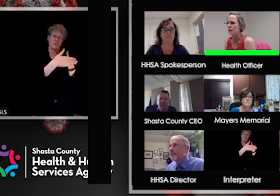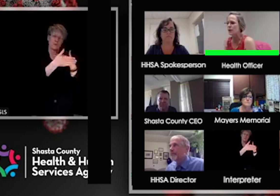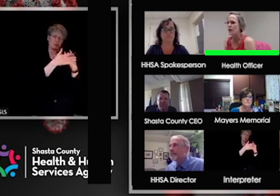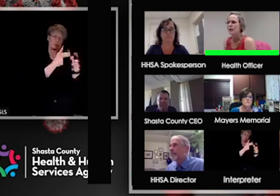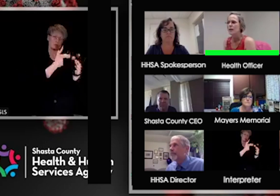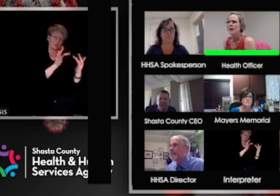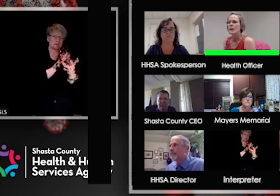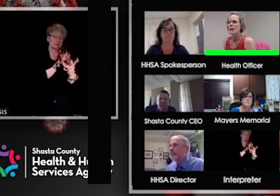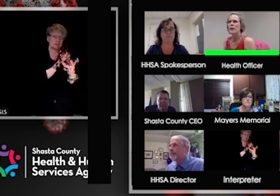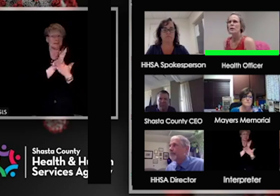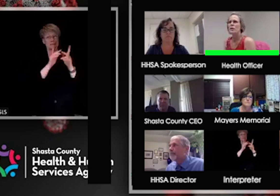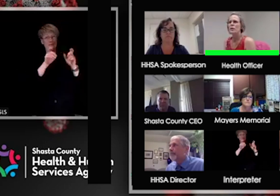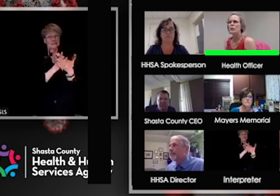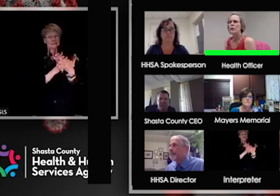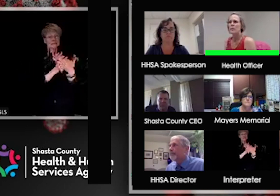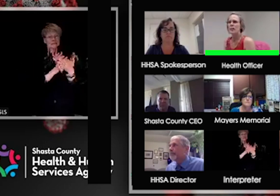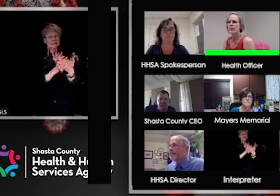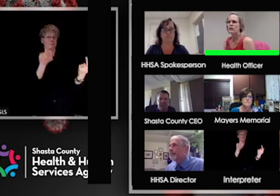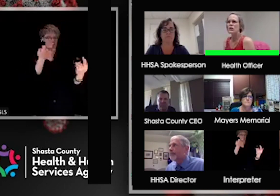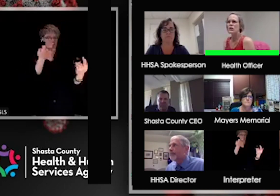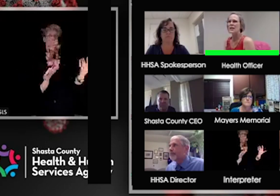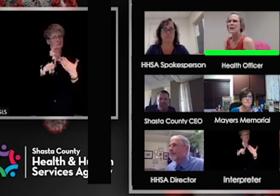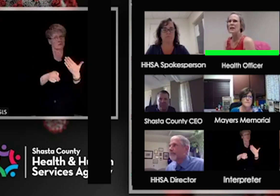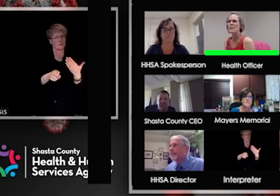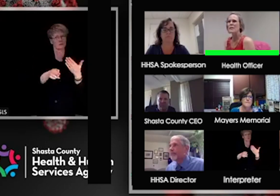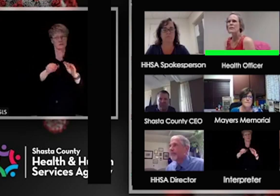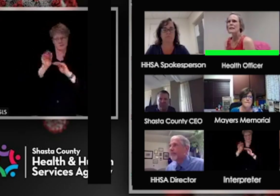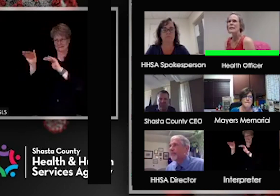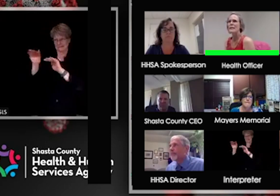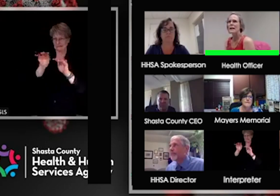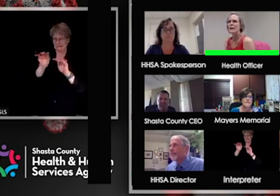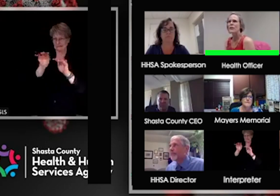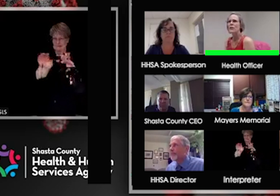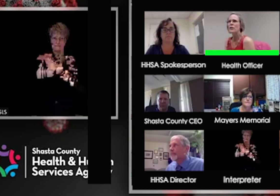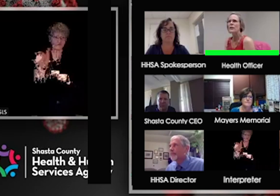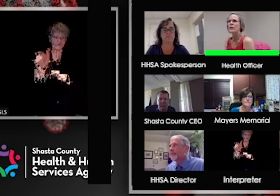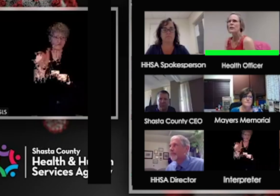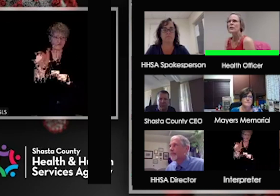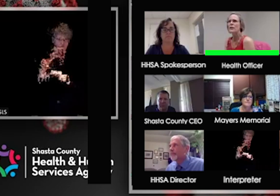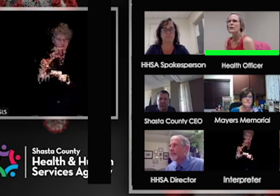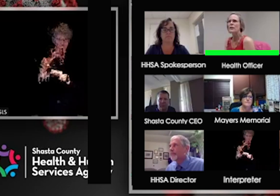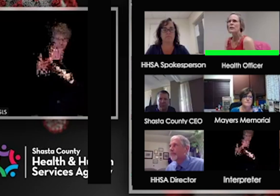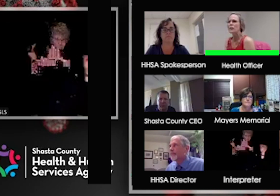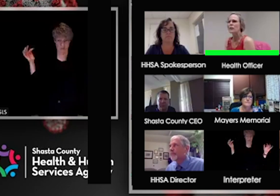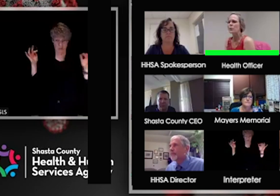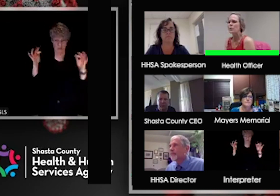tests. So, just wanted to remind folks about the risk of getting together. Even though